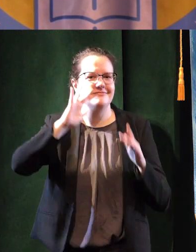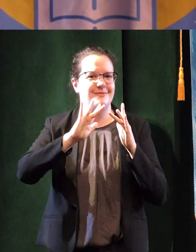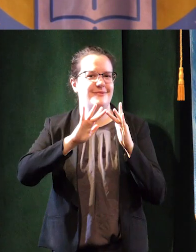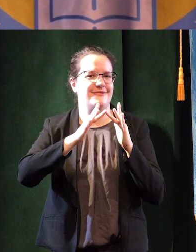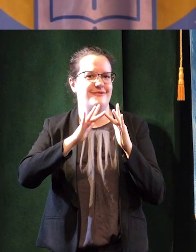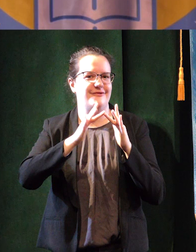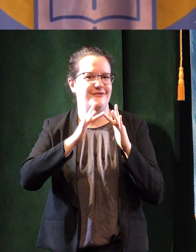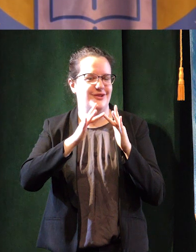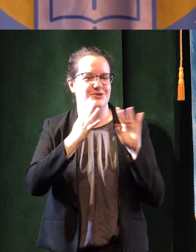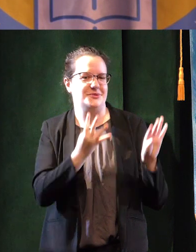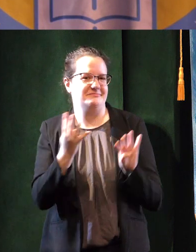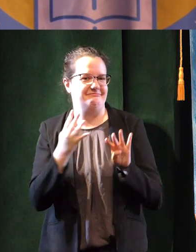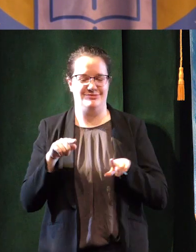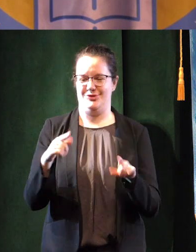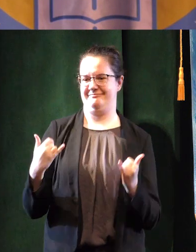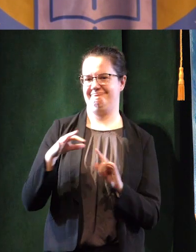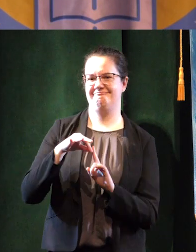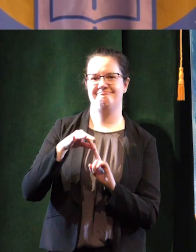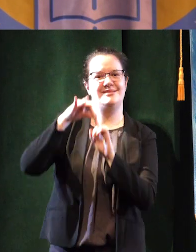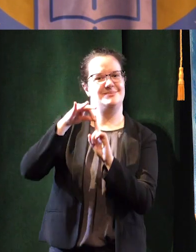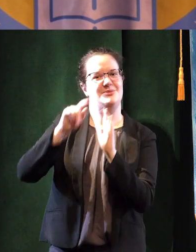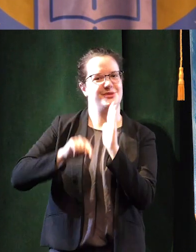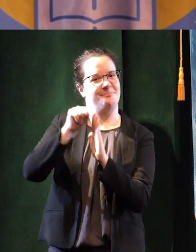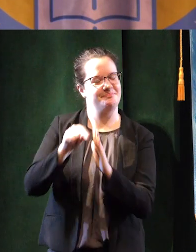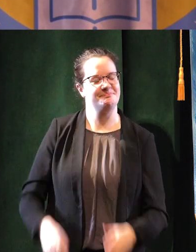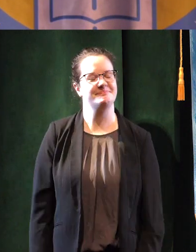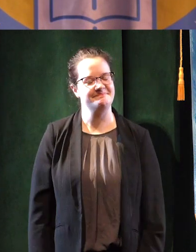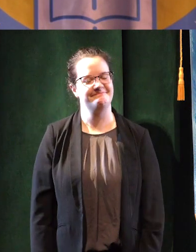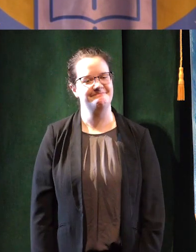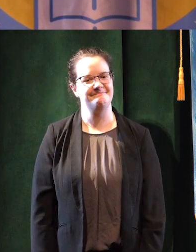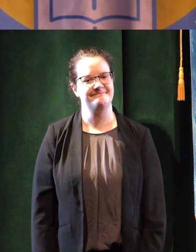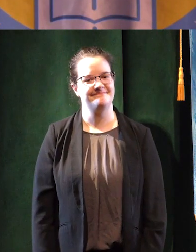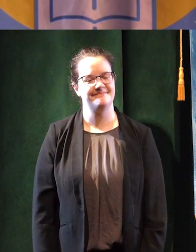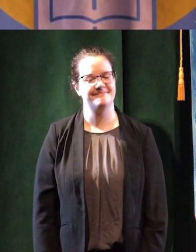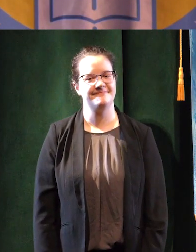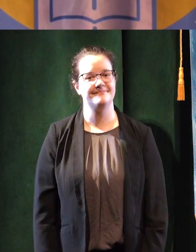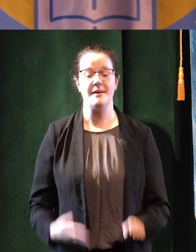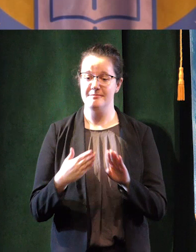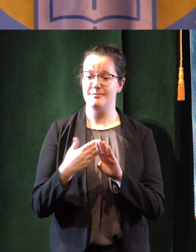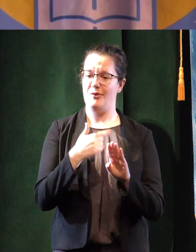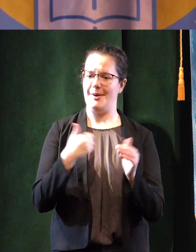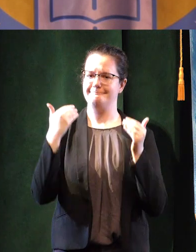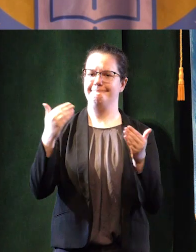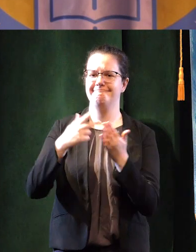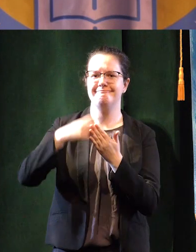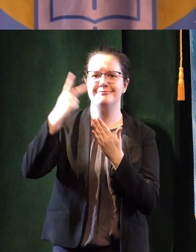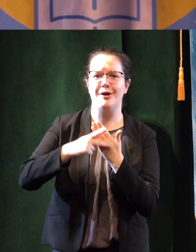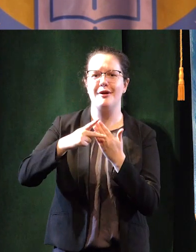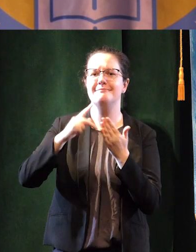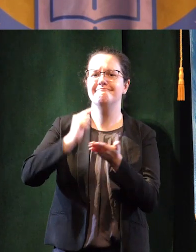extraordinary times. Before we begin today's program allow me to acknowledge